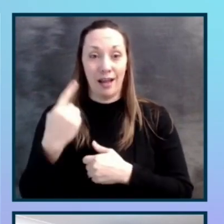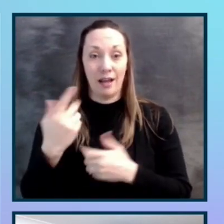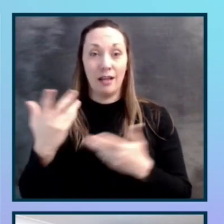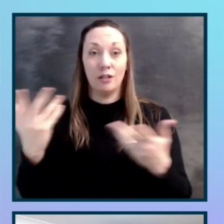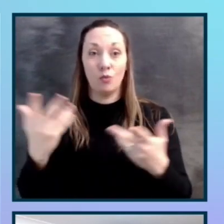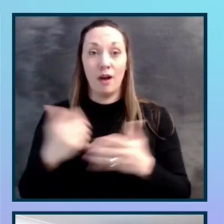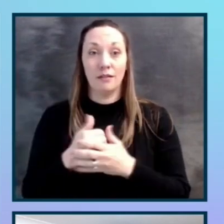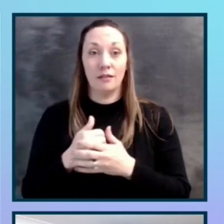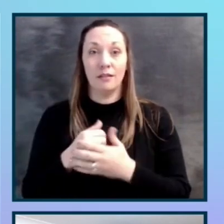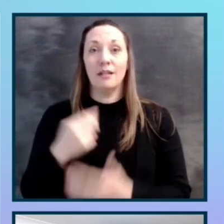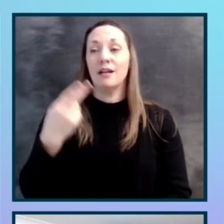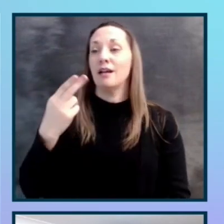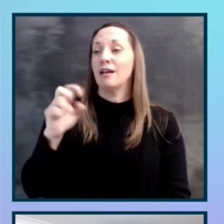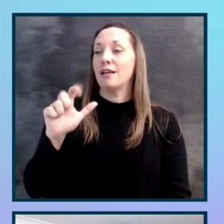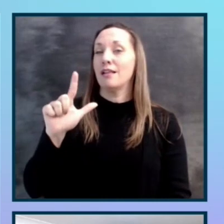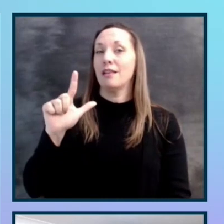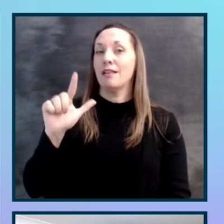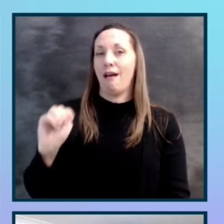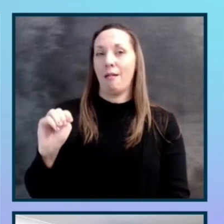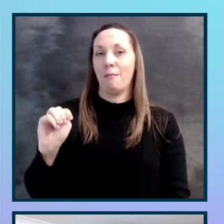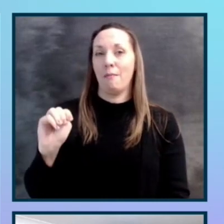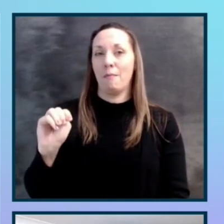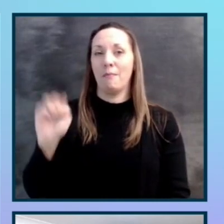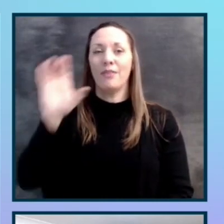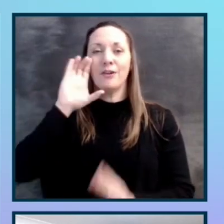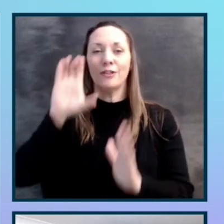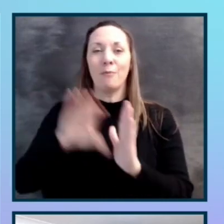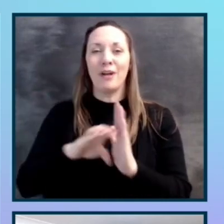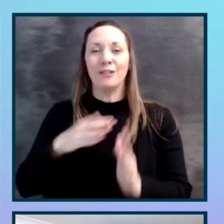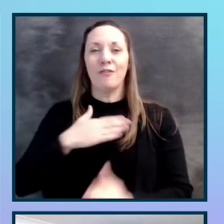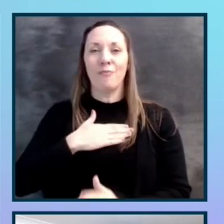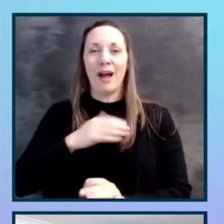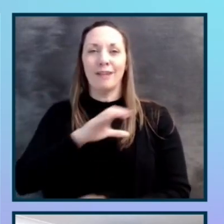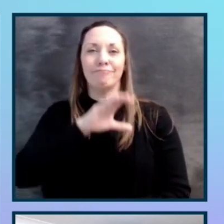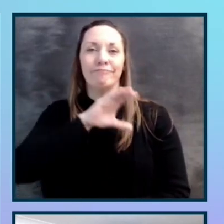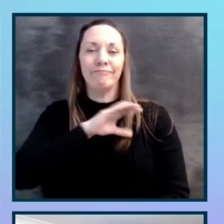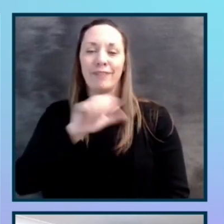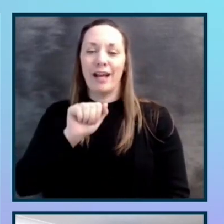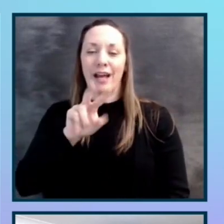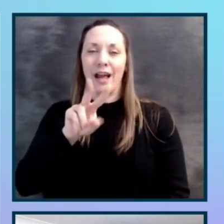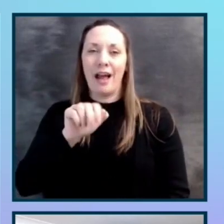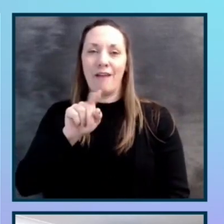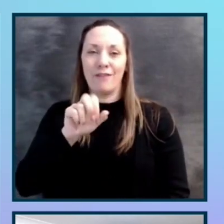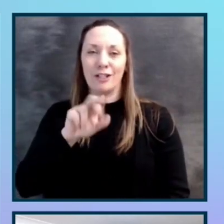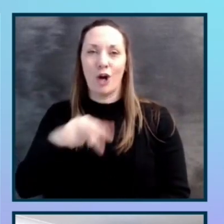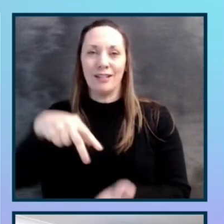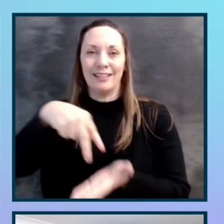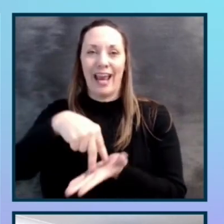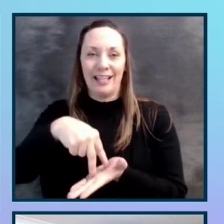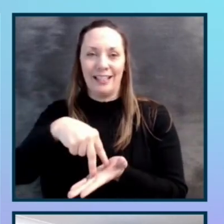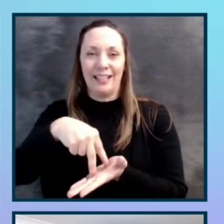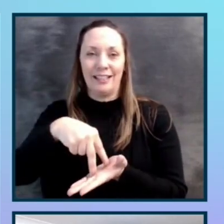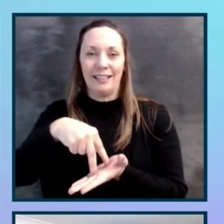And there's a picture of, again, of my avatar standing in the old deck steadfastly at the helm of the wheel